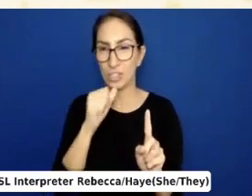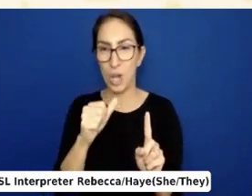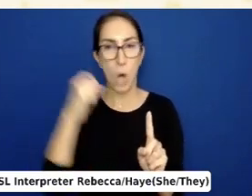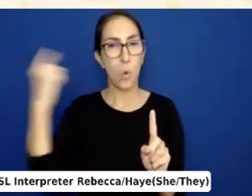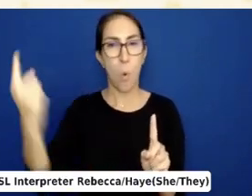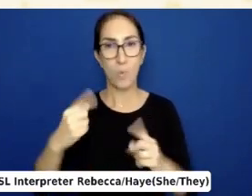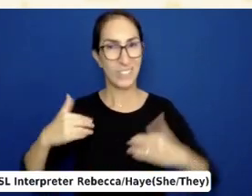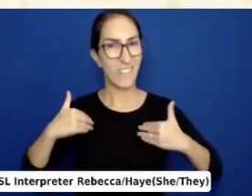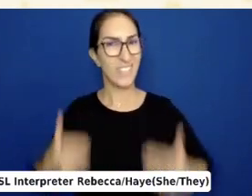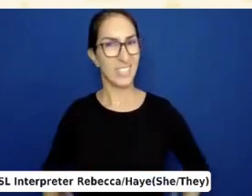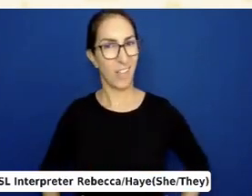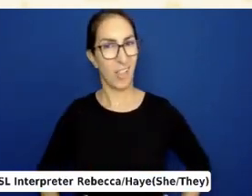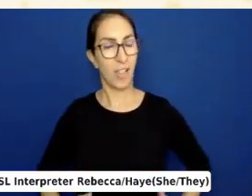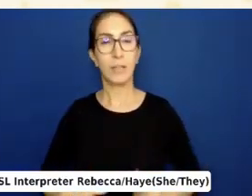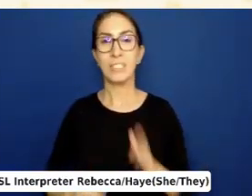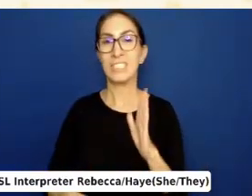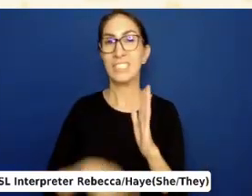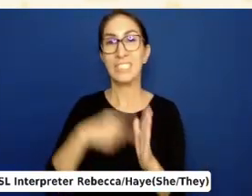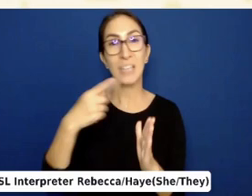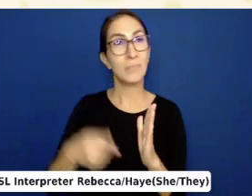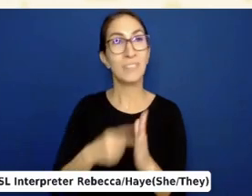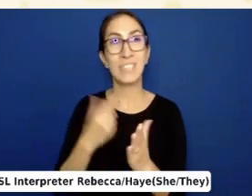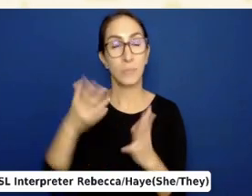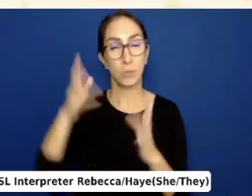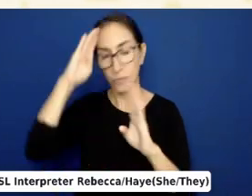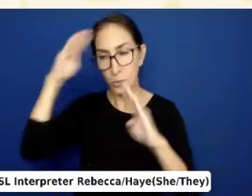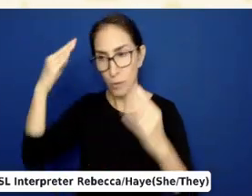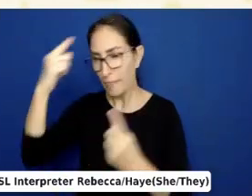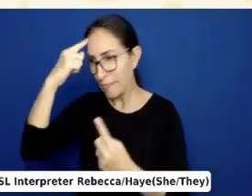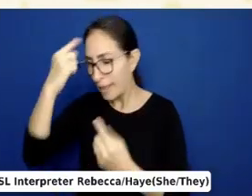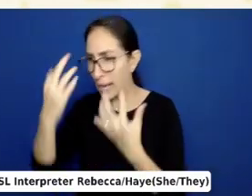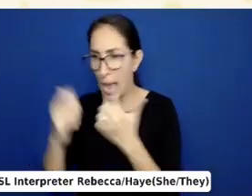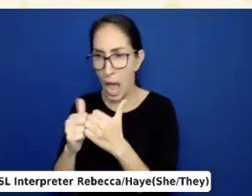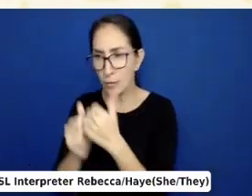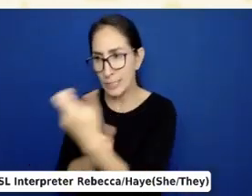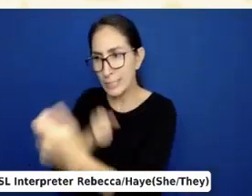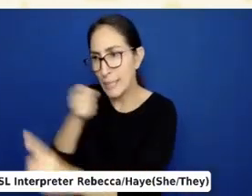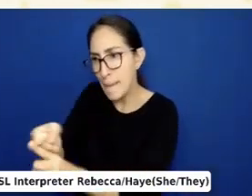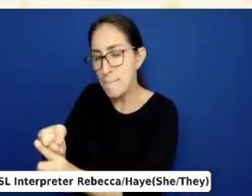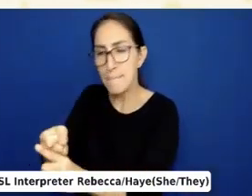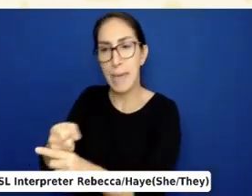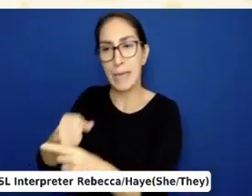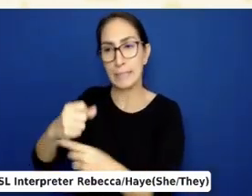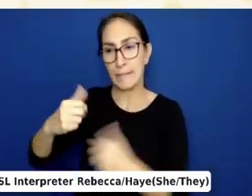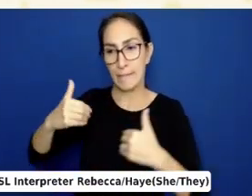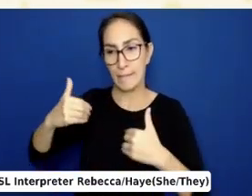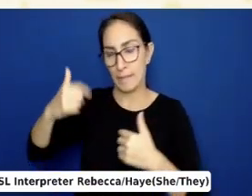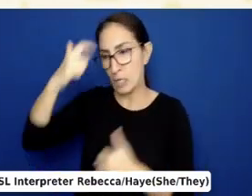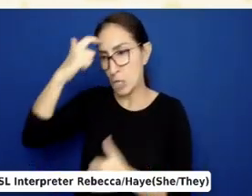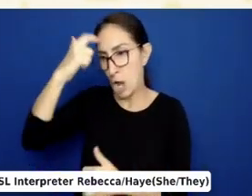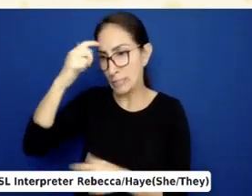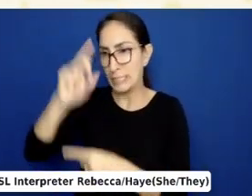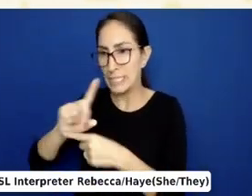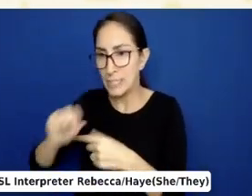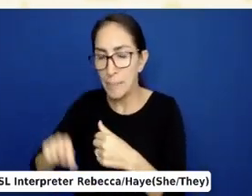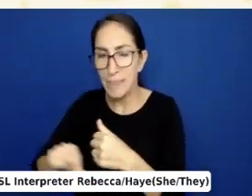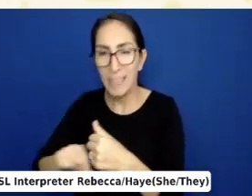like learning disabilities or cognitive disabilities, right? So this is really important.